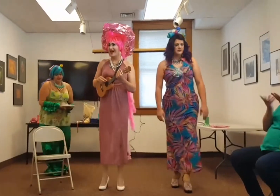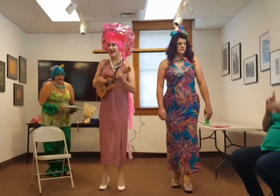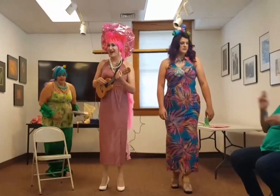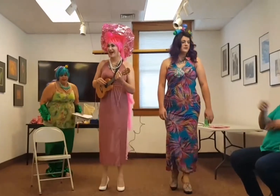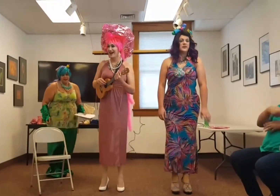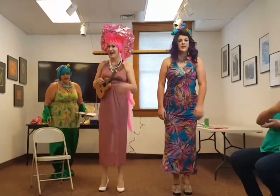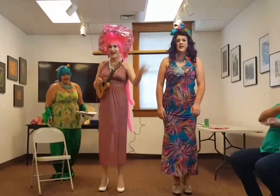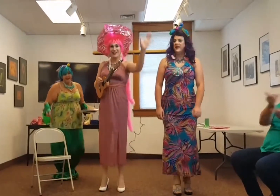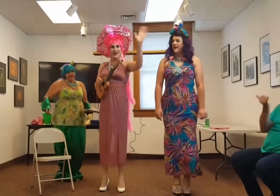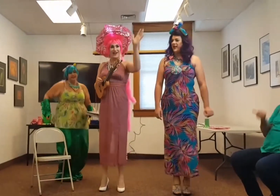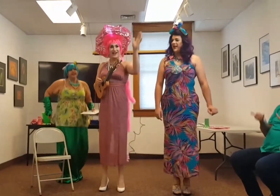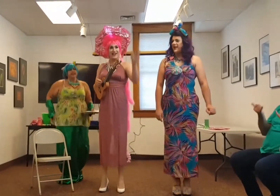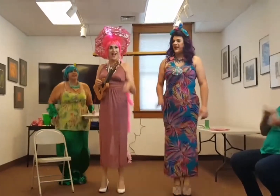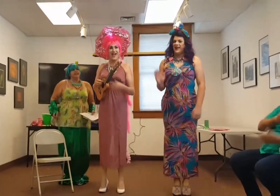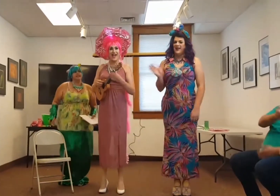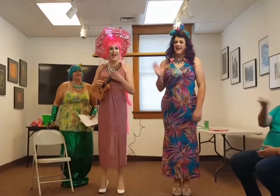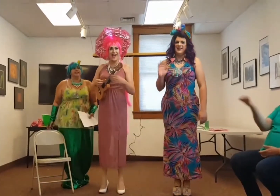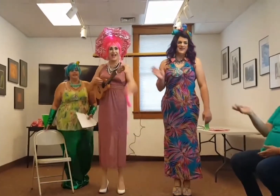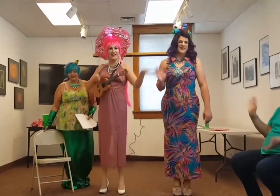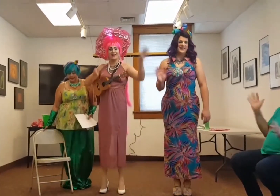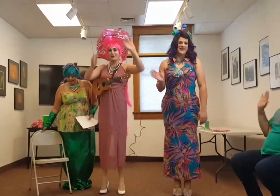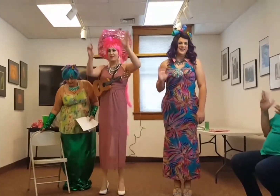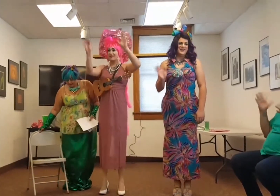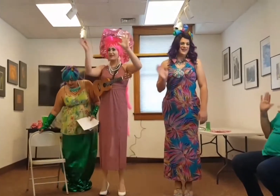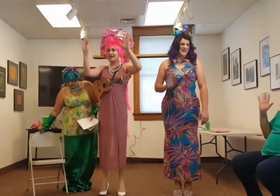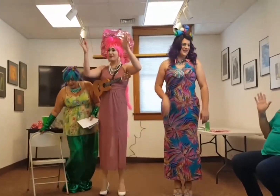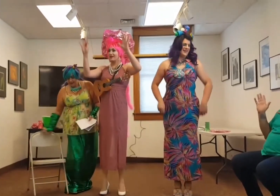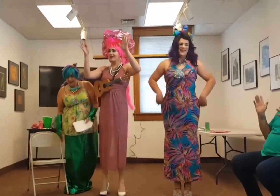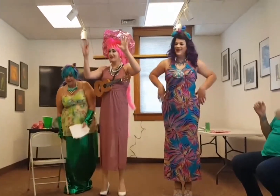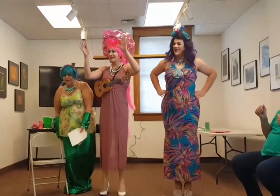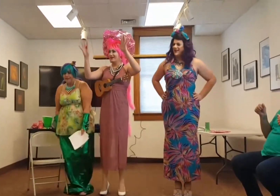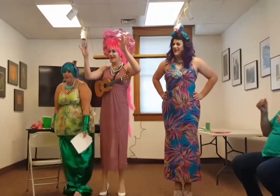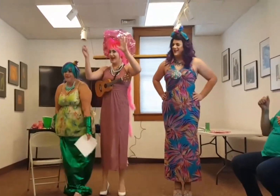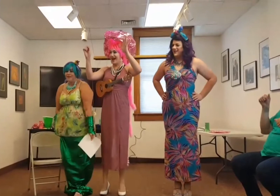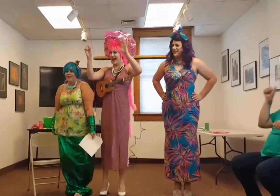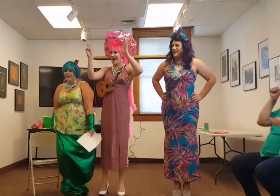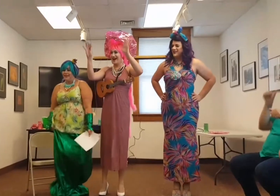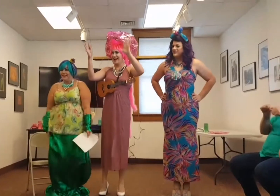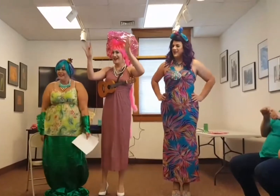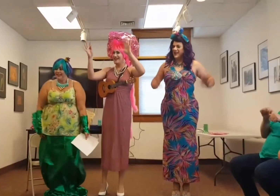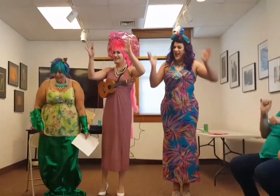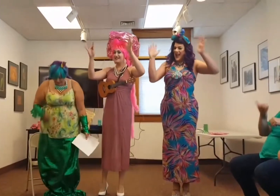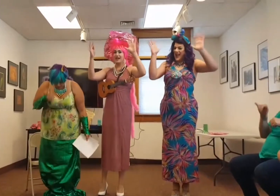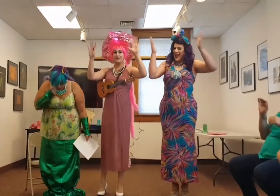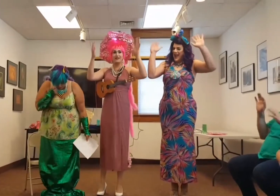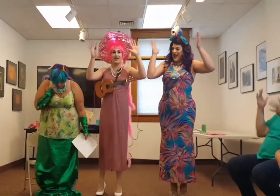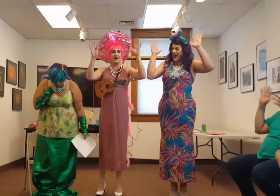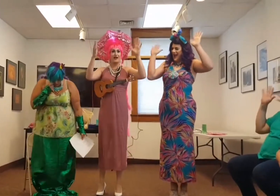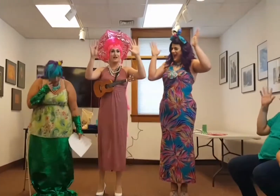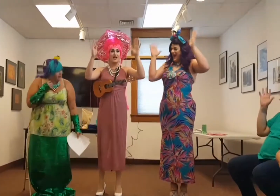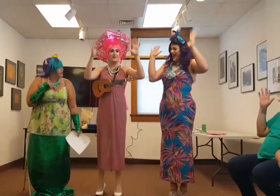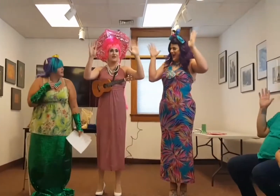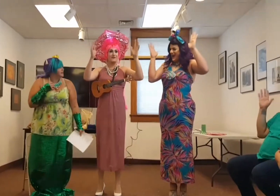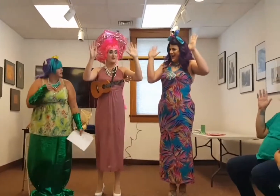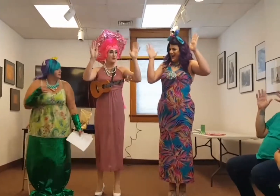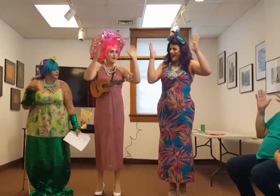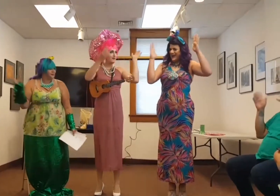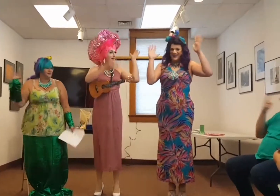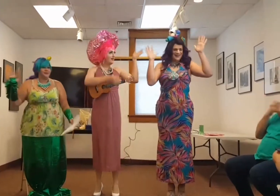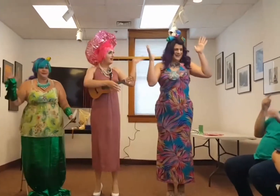Good! Yay! Remember, this is how we... Yeah! This is how we clap for Deaf people. Remember?